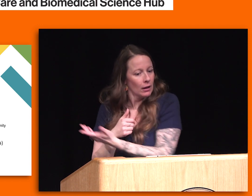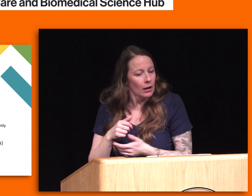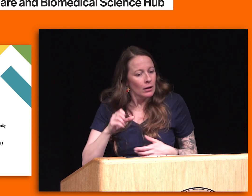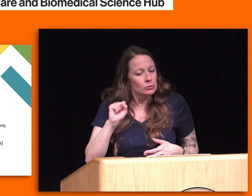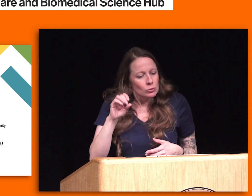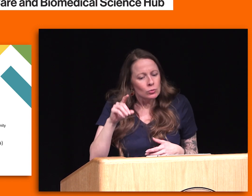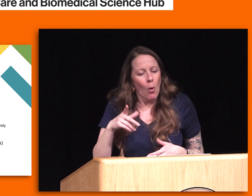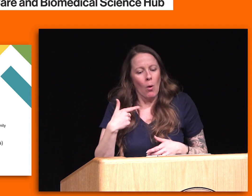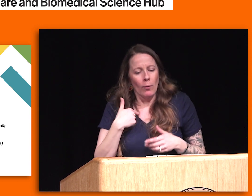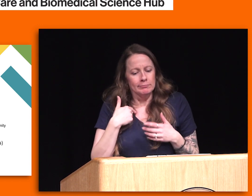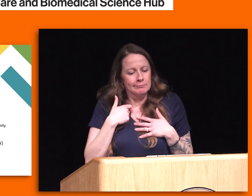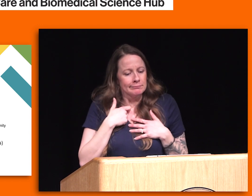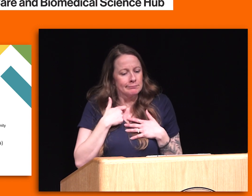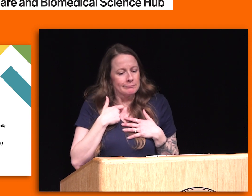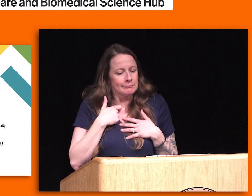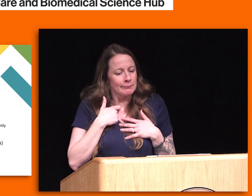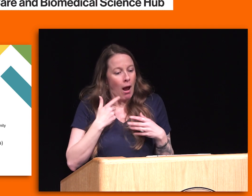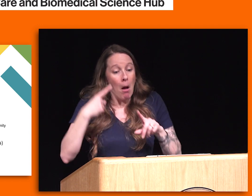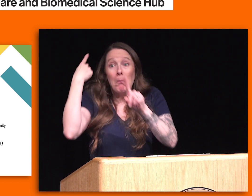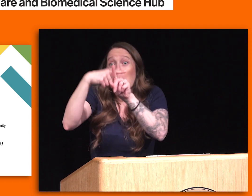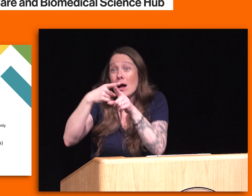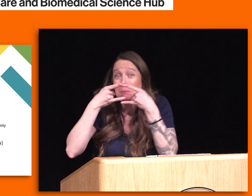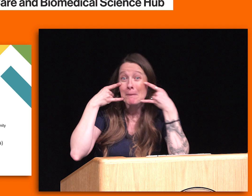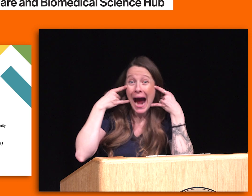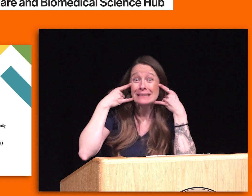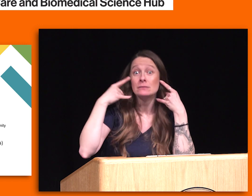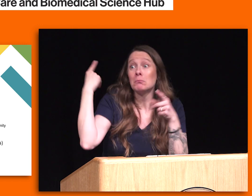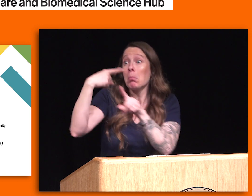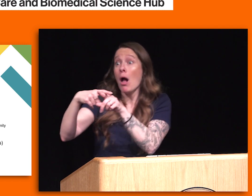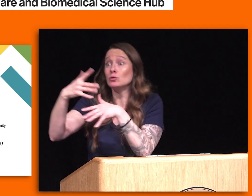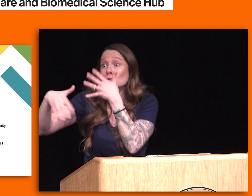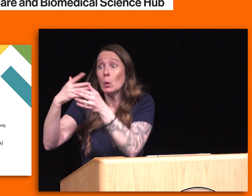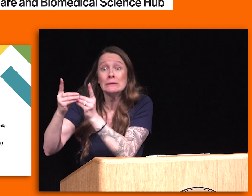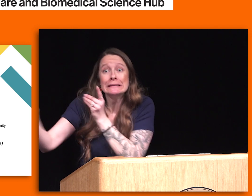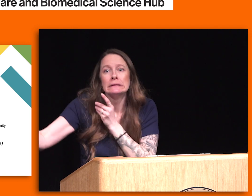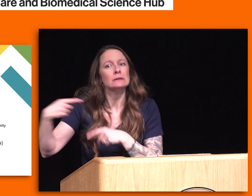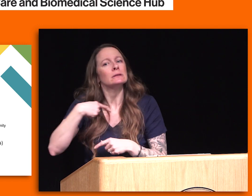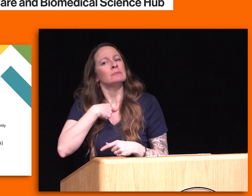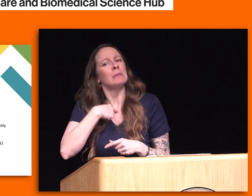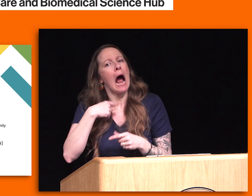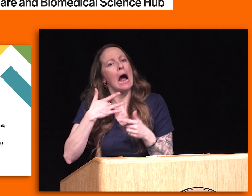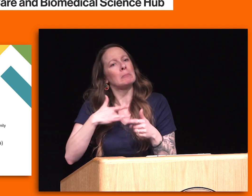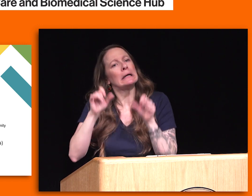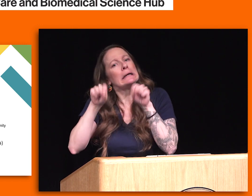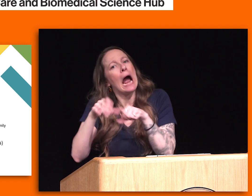I felt very left behind. And, of course, there were masks, there was social distancing,